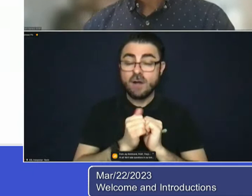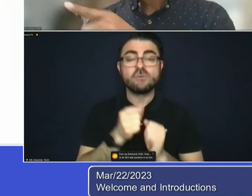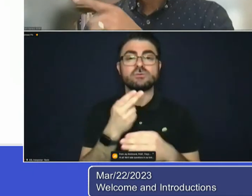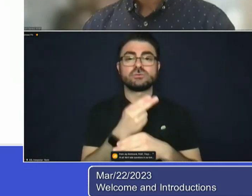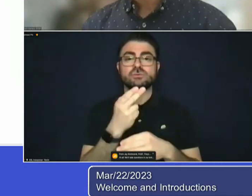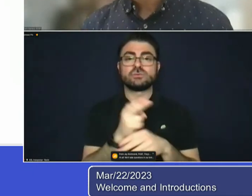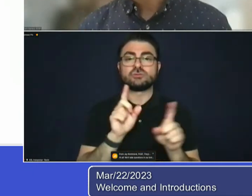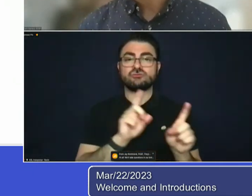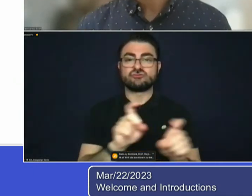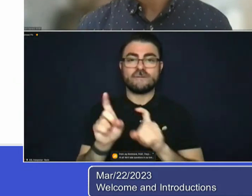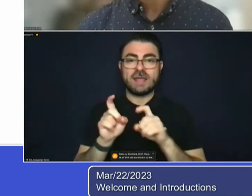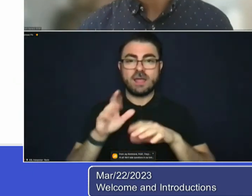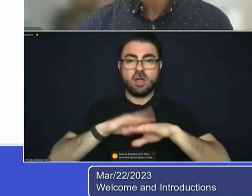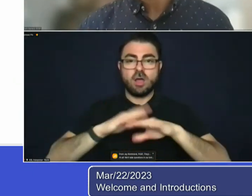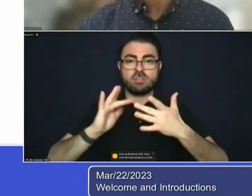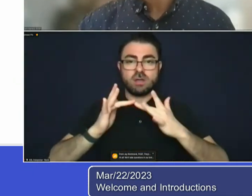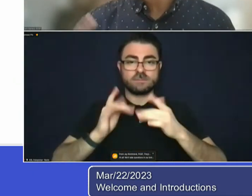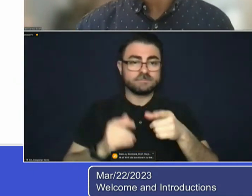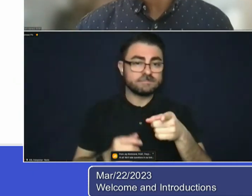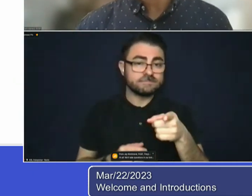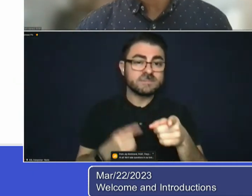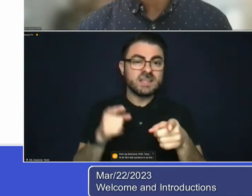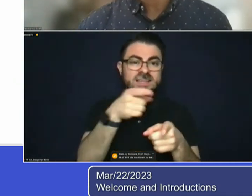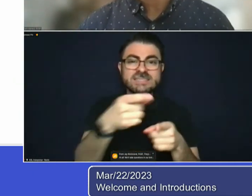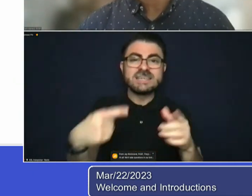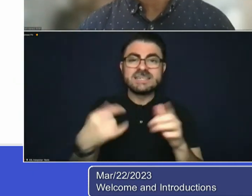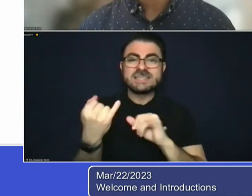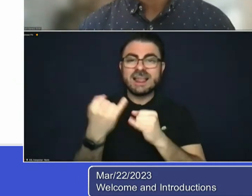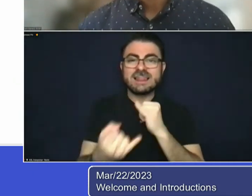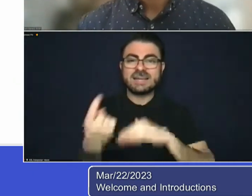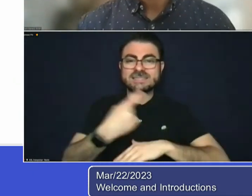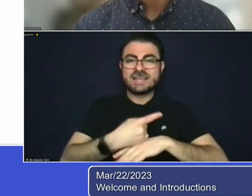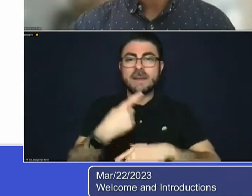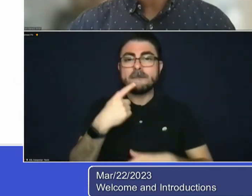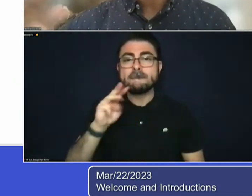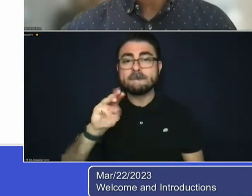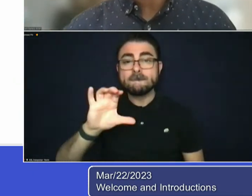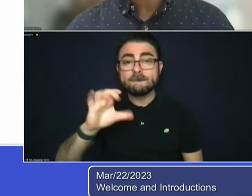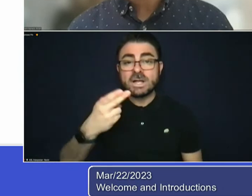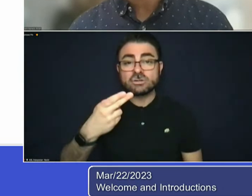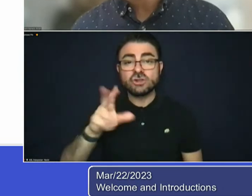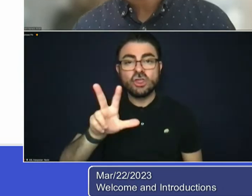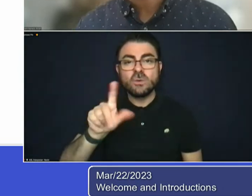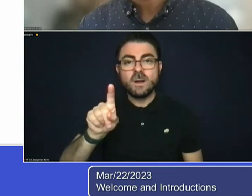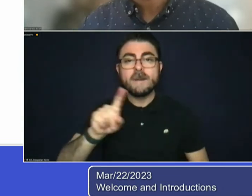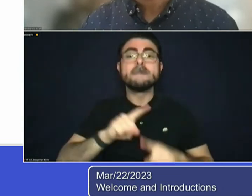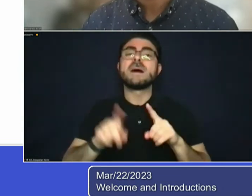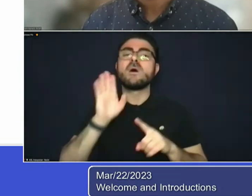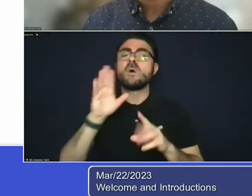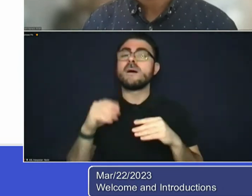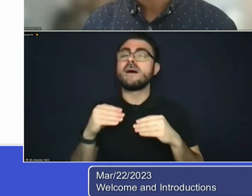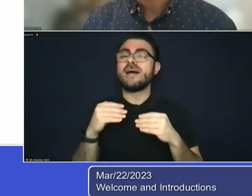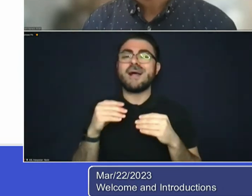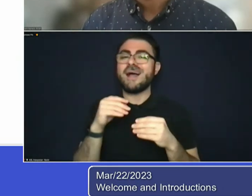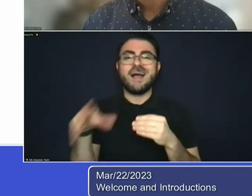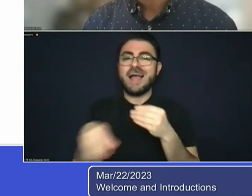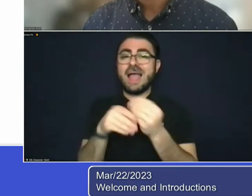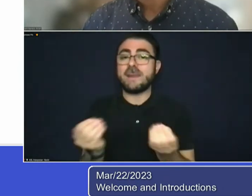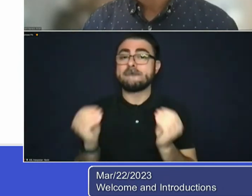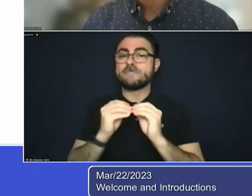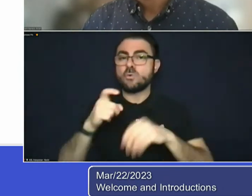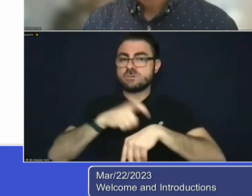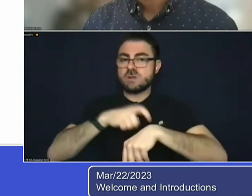THE WAY YOU'RE GOING TO PROVIDE